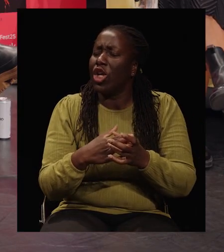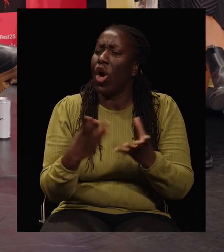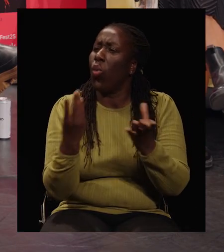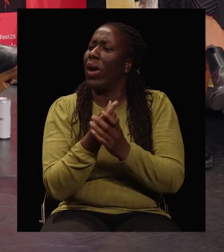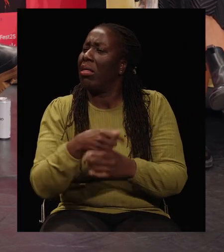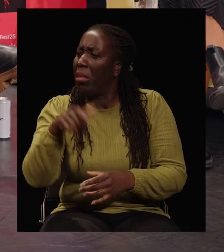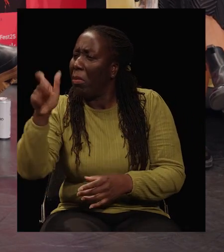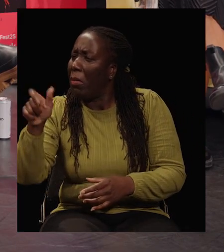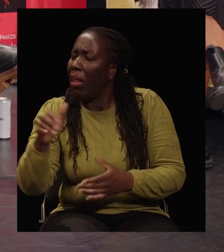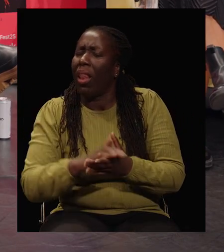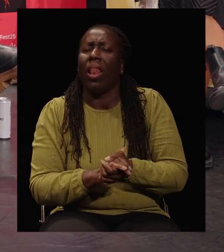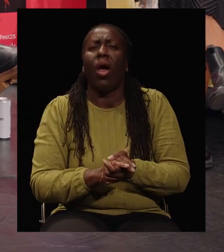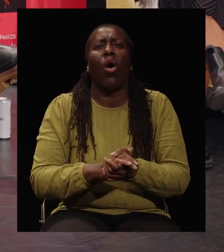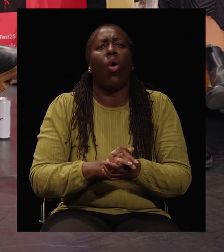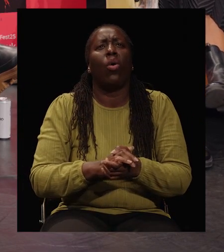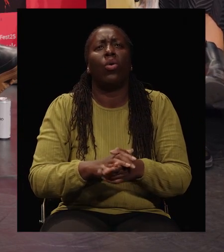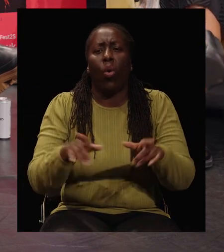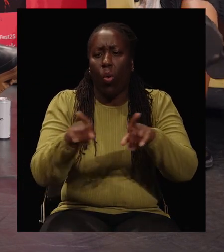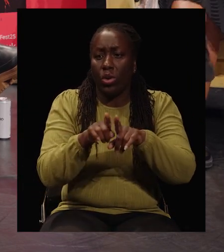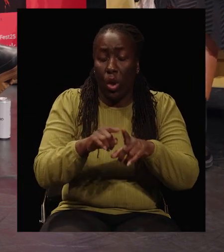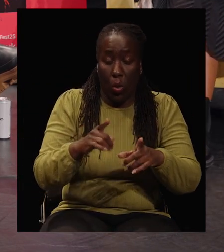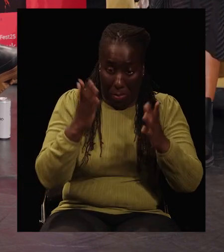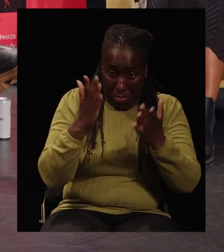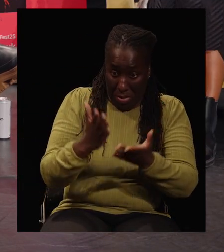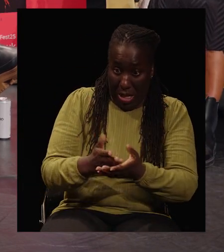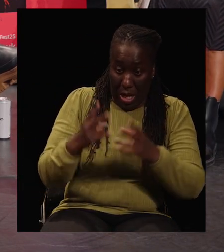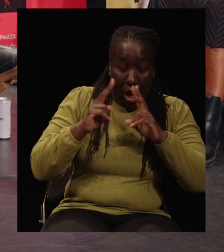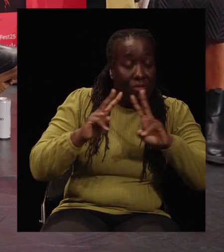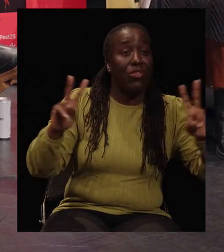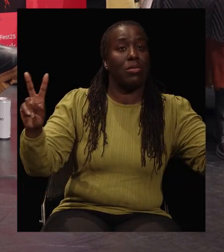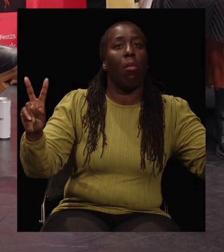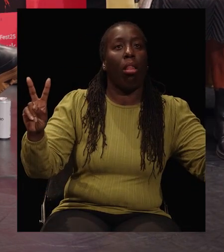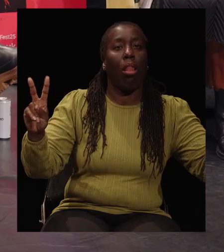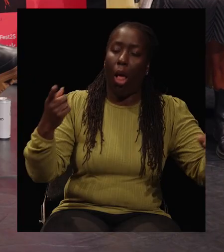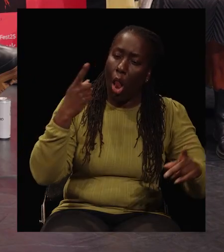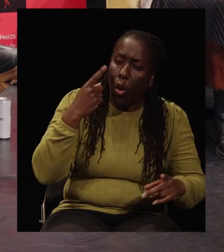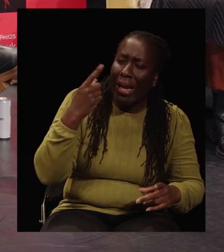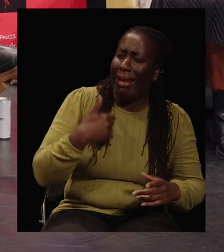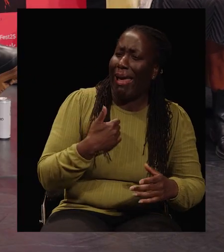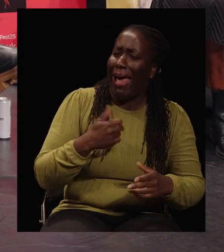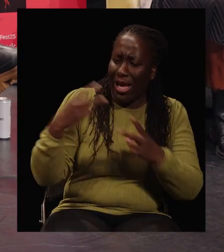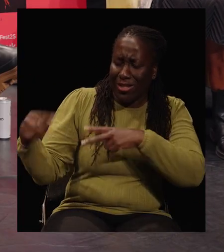and also making visible the different routes into dance careers that perhaps look very different